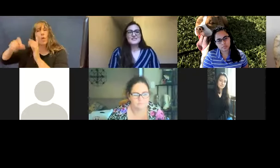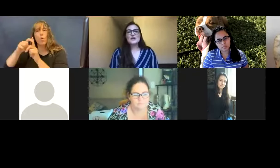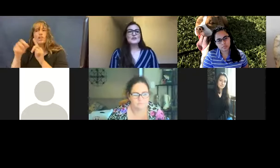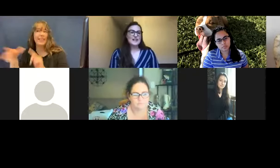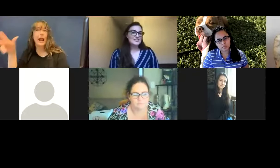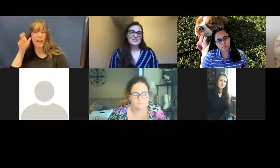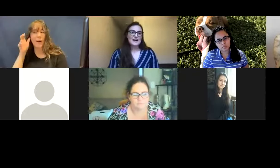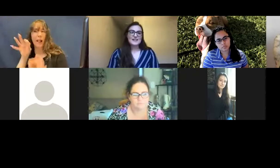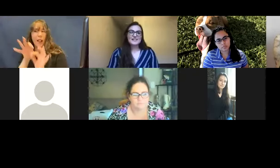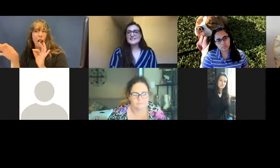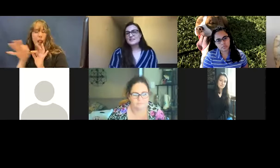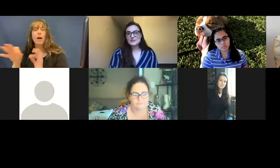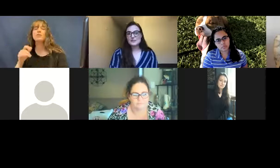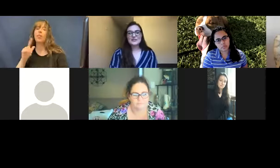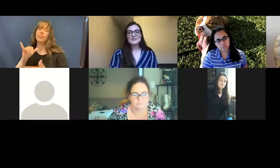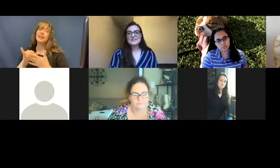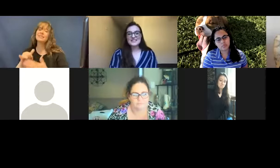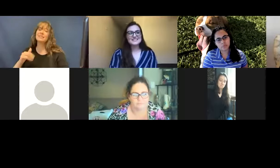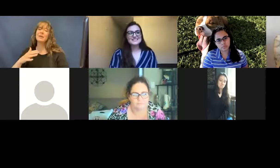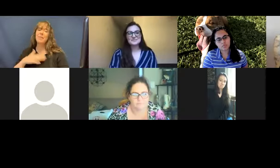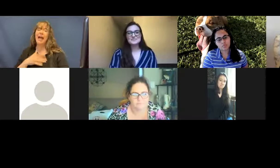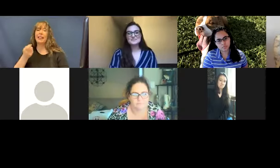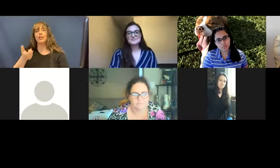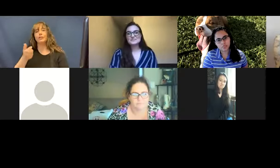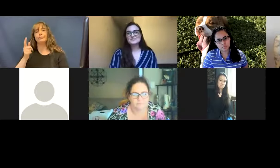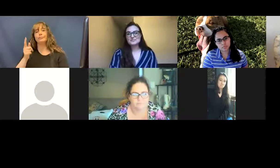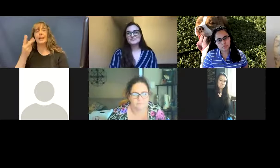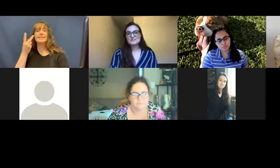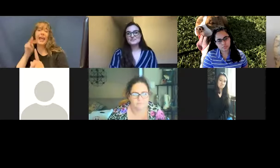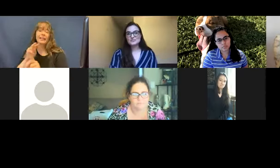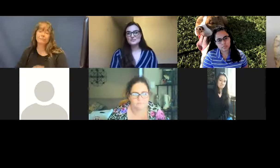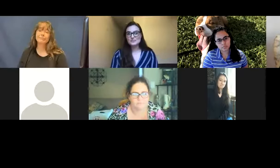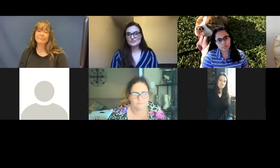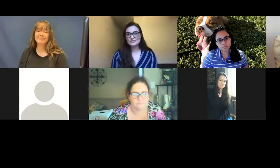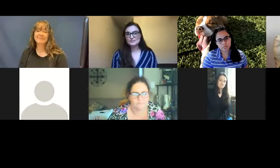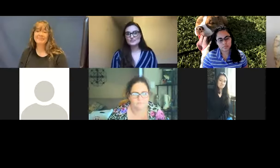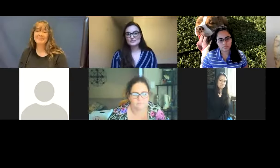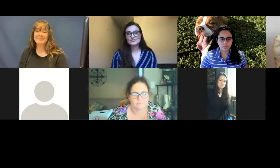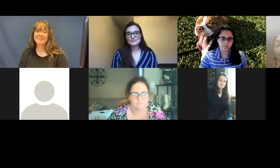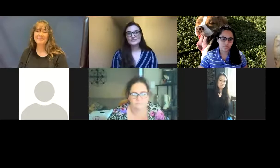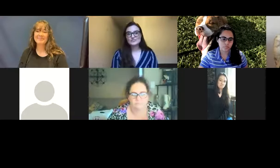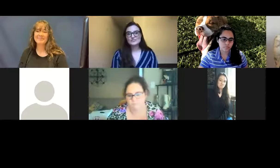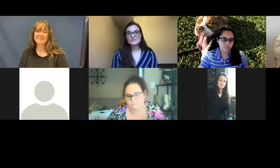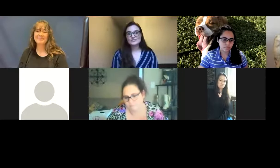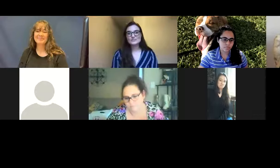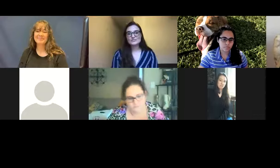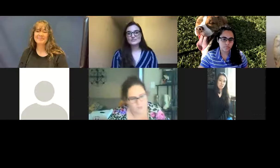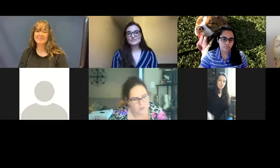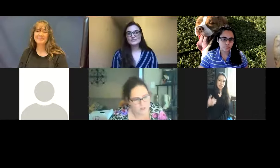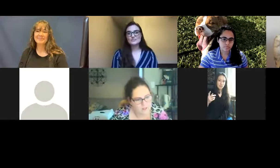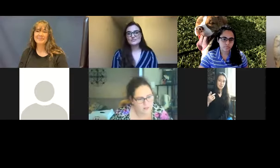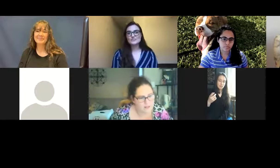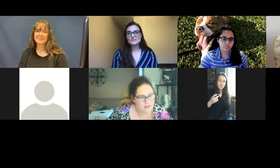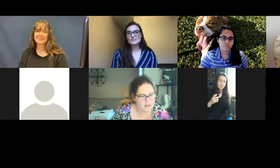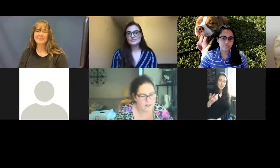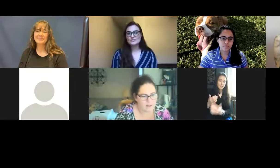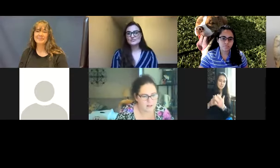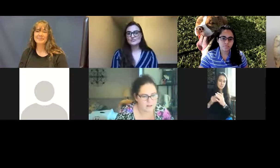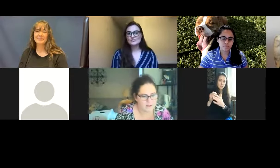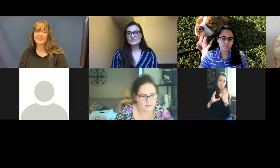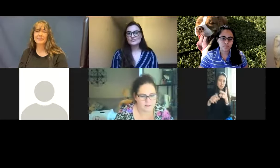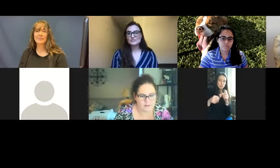So that's just my little take. >> DR. JENNIFER MILLER: Again, student years